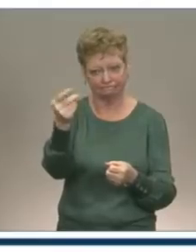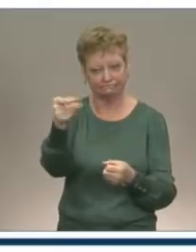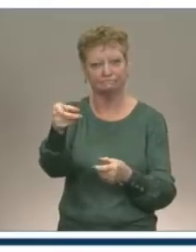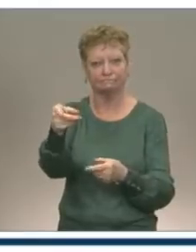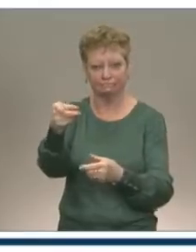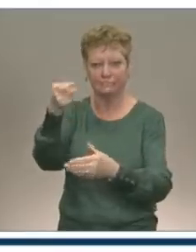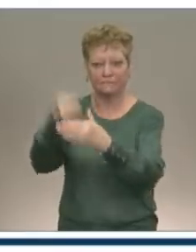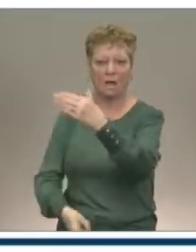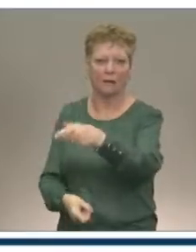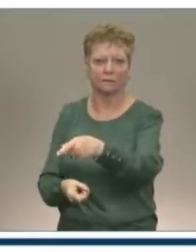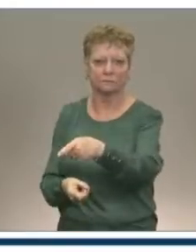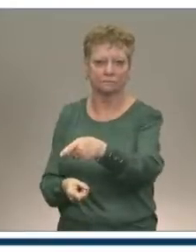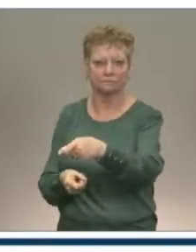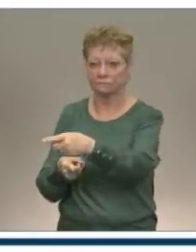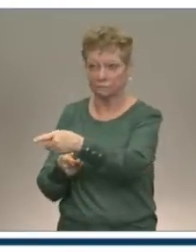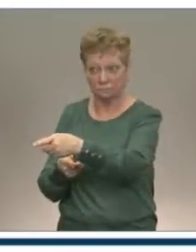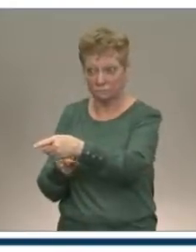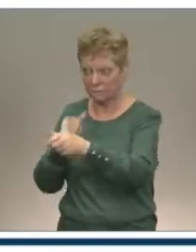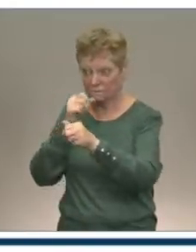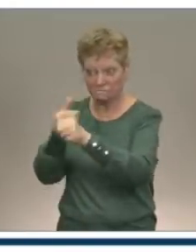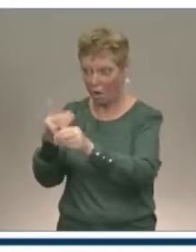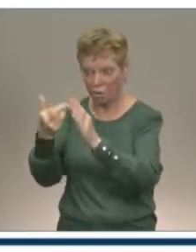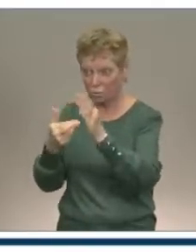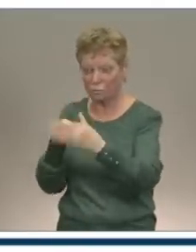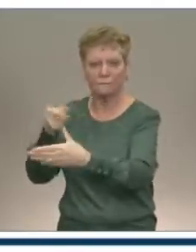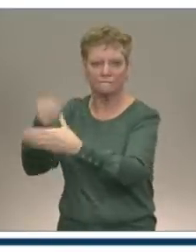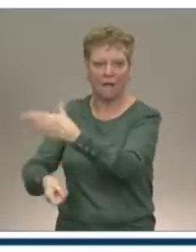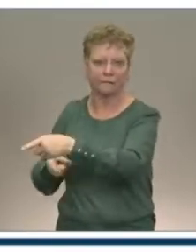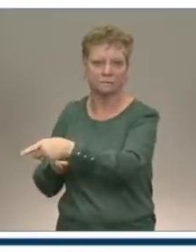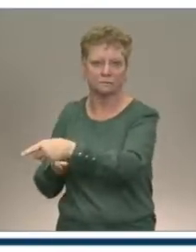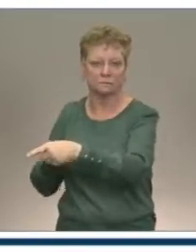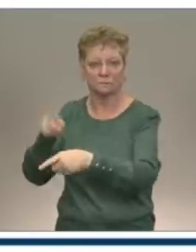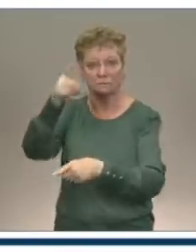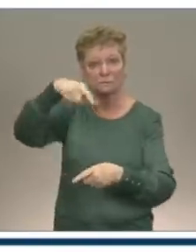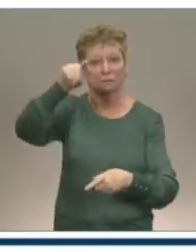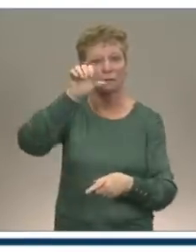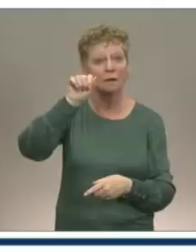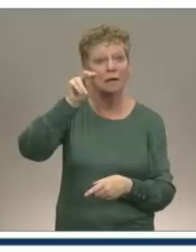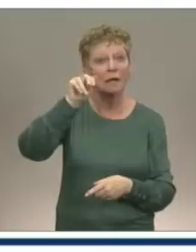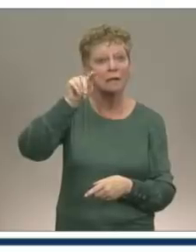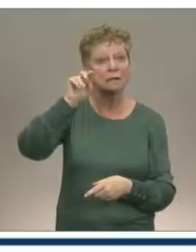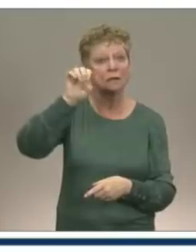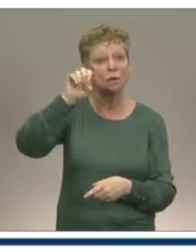what my message to people that that were in anagan ish on the weekend would be that um